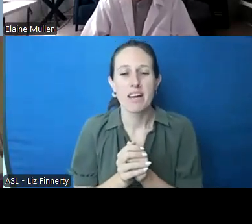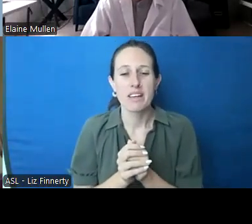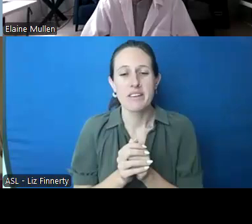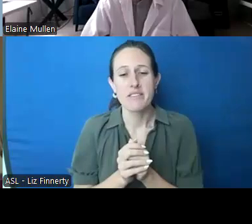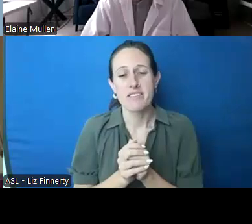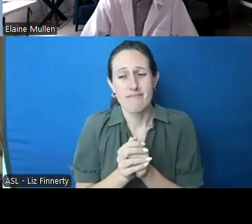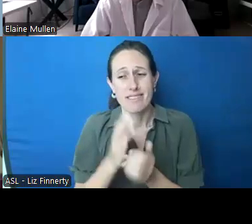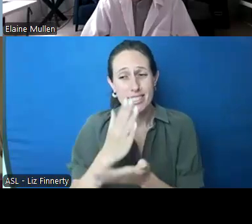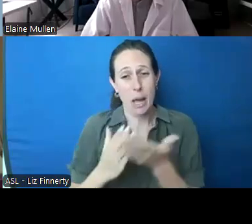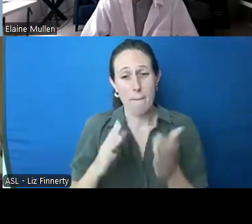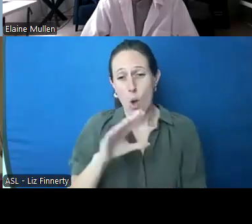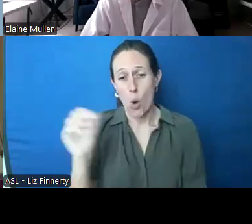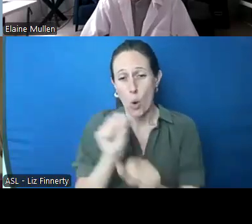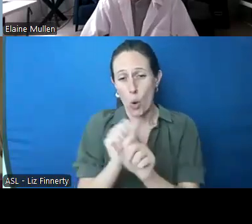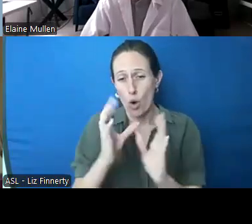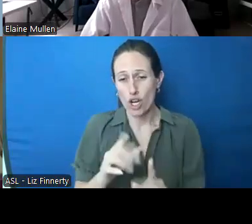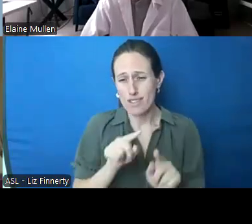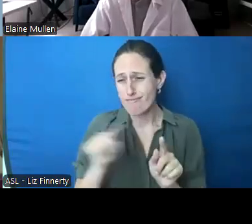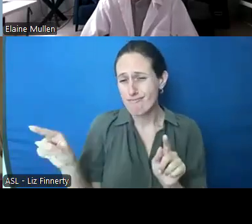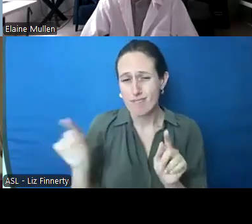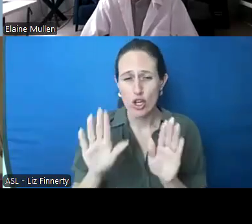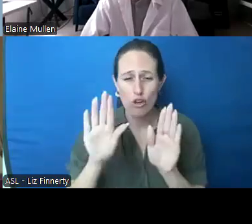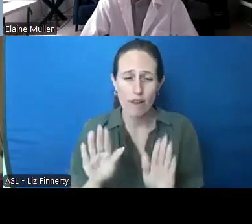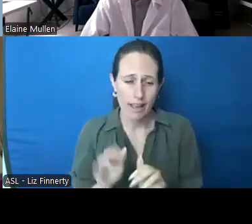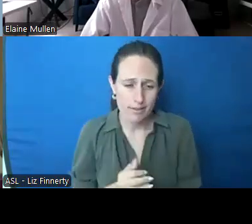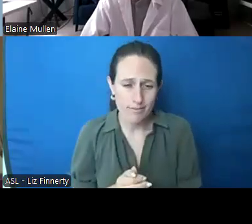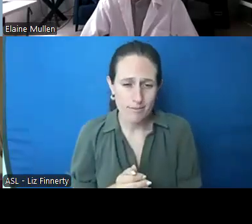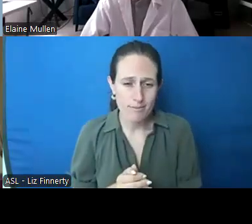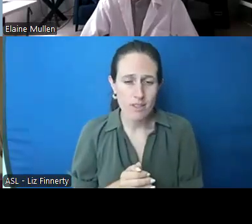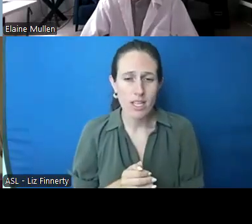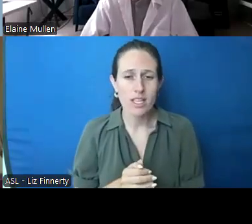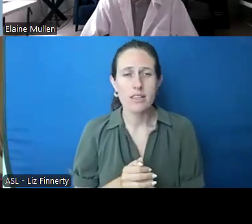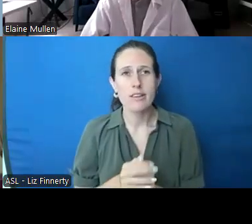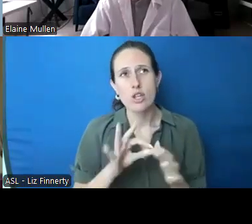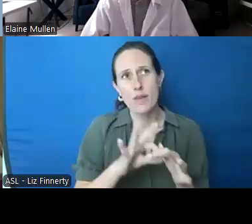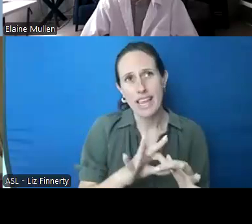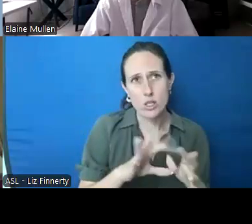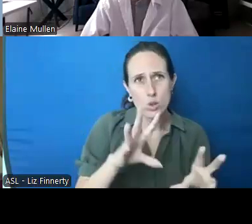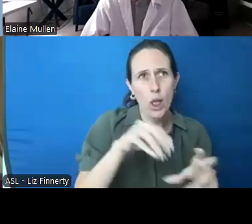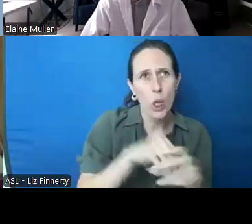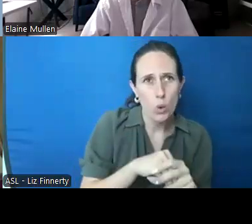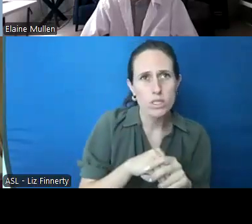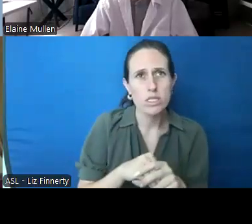great people but in terms of accessibility and inclusion I